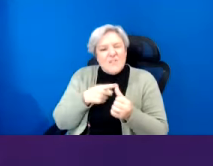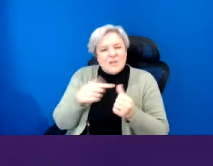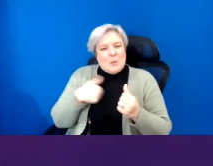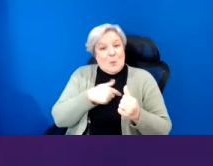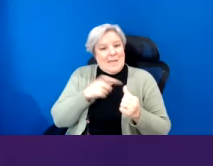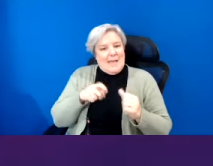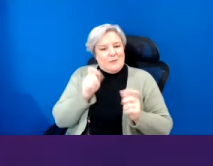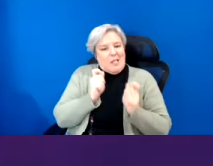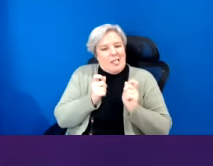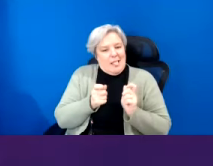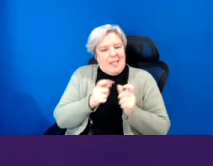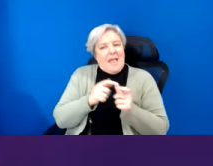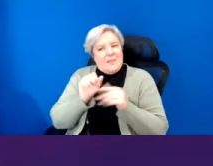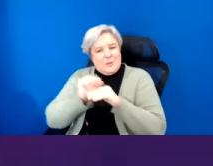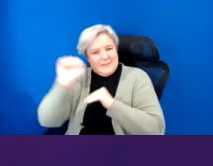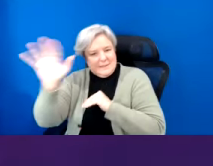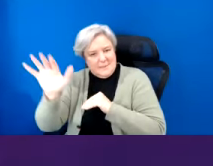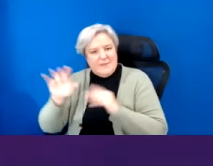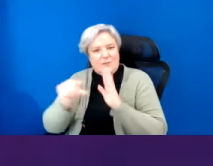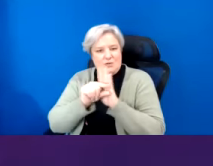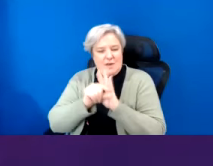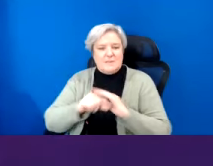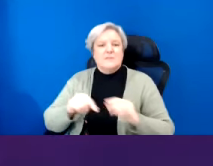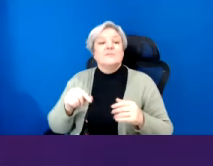So we're going to go over that real quick as to what you need to do. And